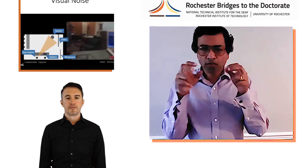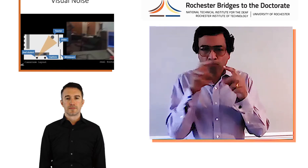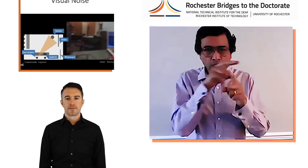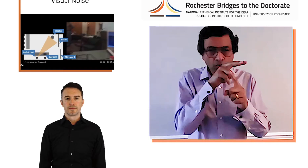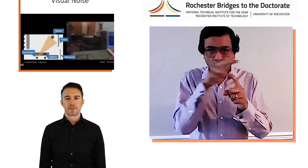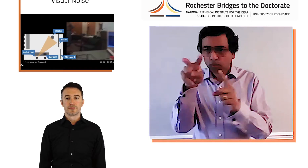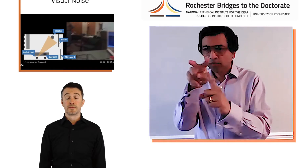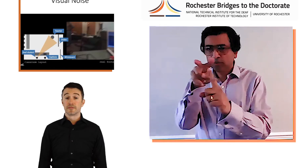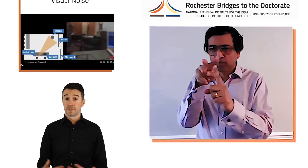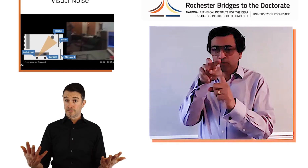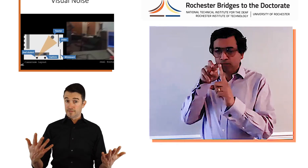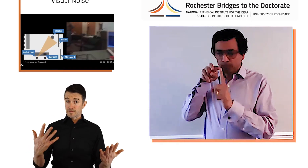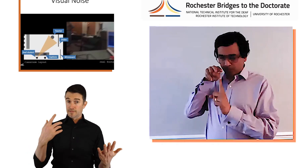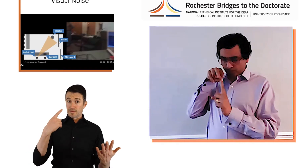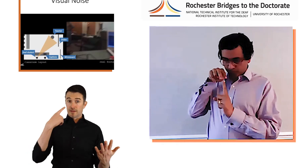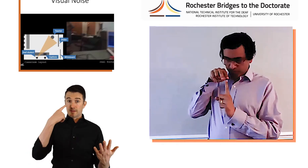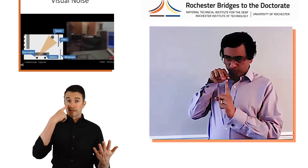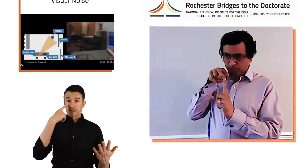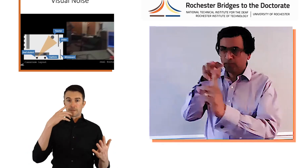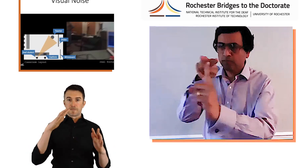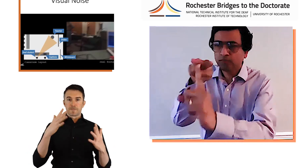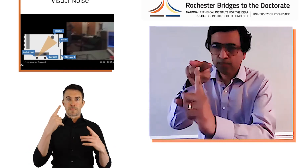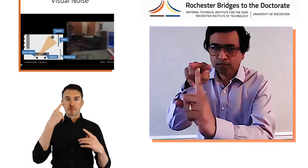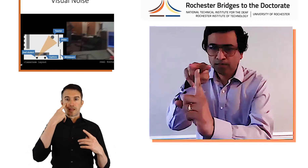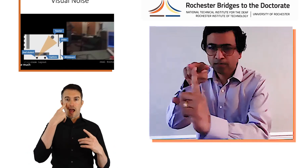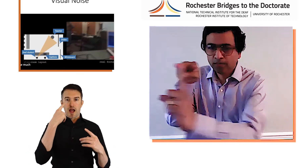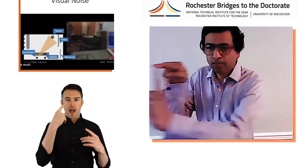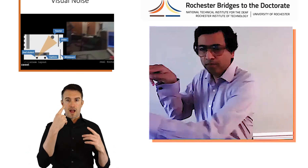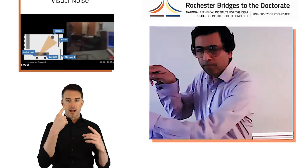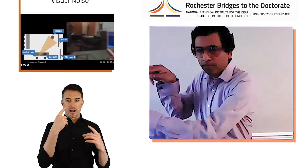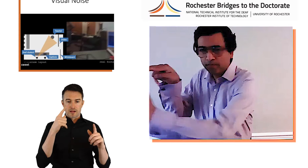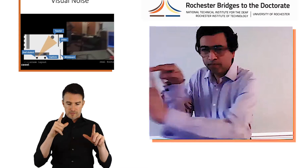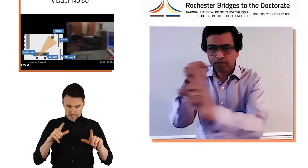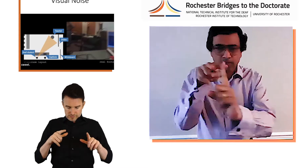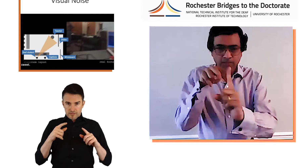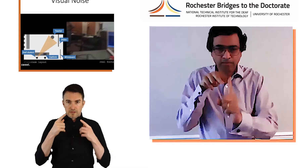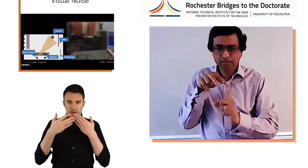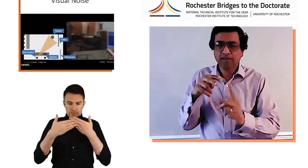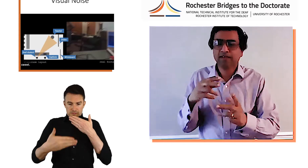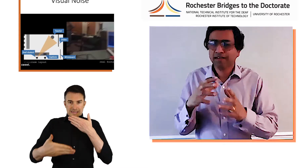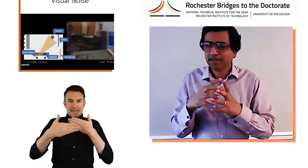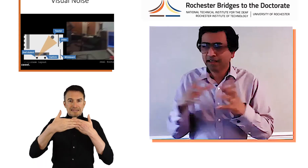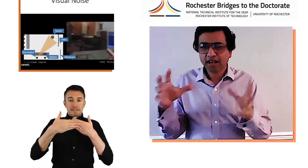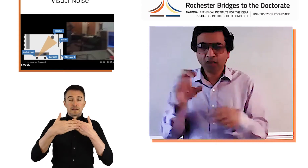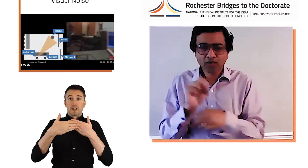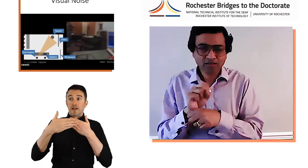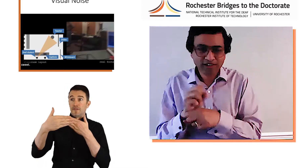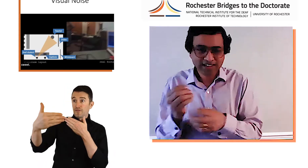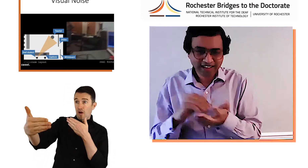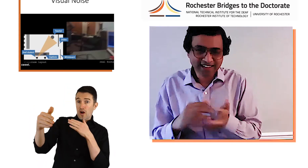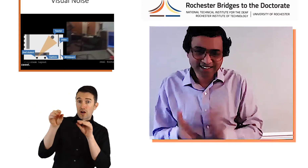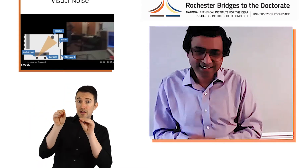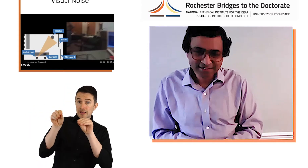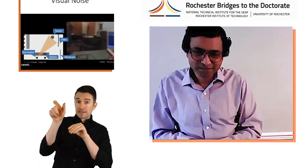So, you can see how the view changed between where the person was looking. Yes. Takes a lot of work.